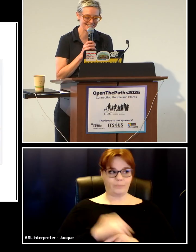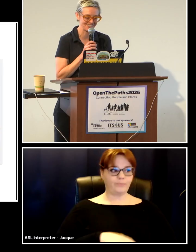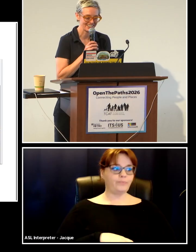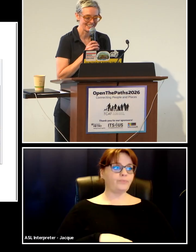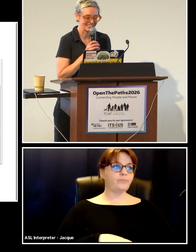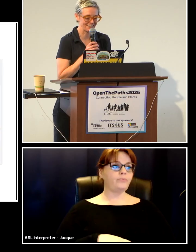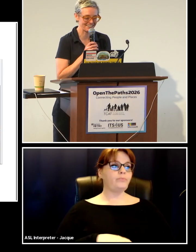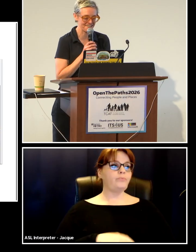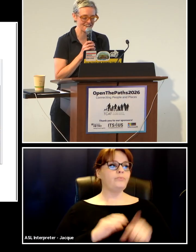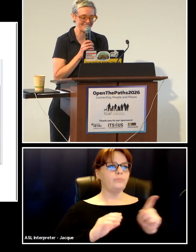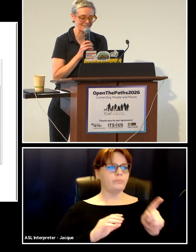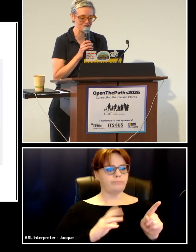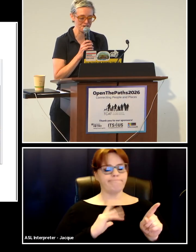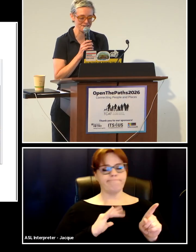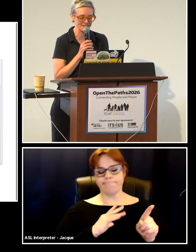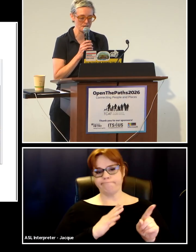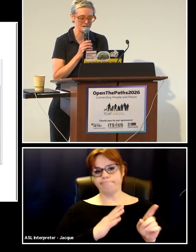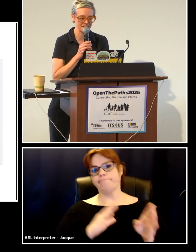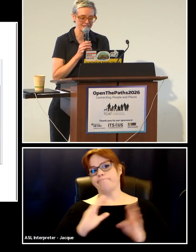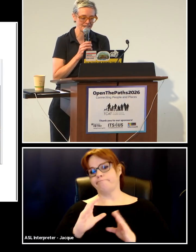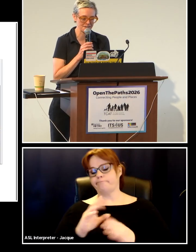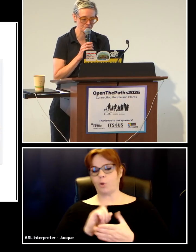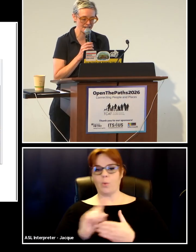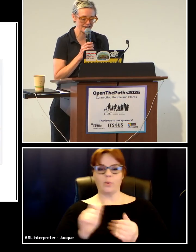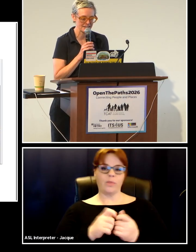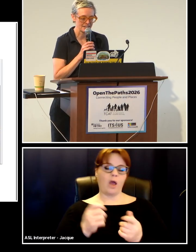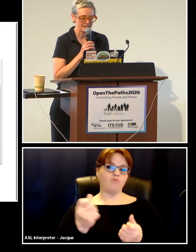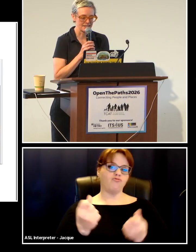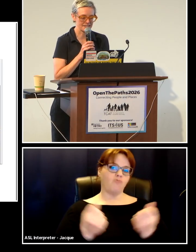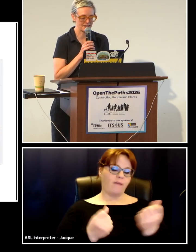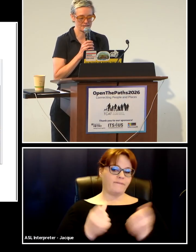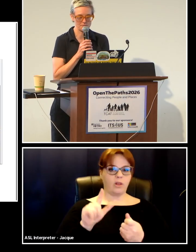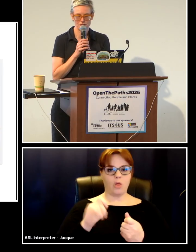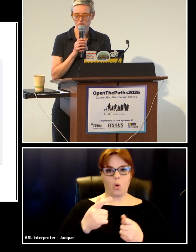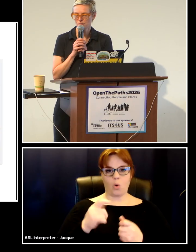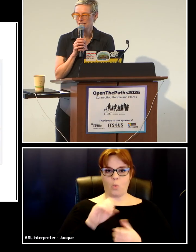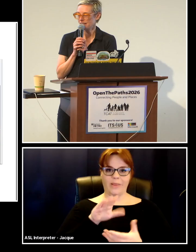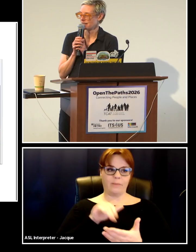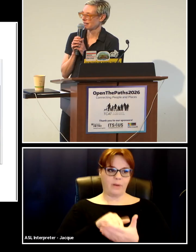awesome. The wake of our driving logo is in the middle and on the right is uh some social media